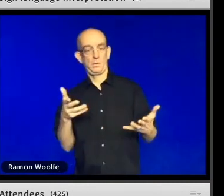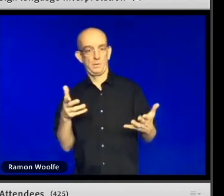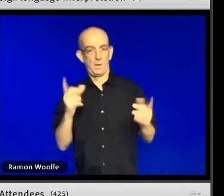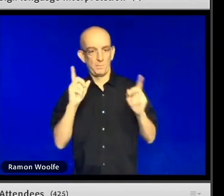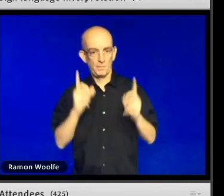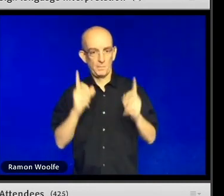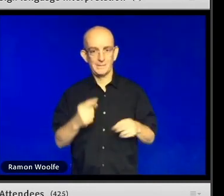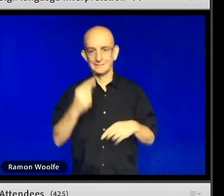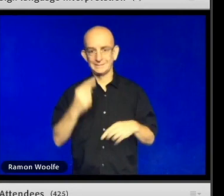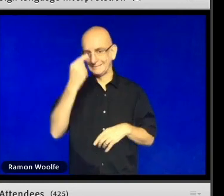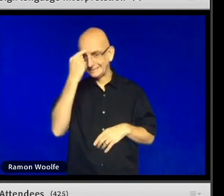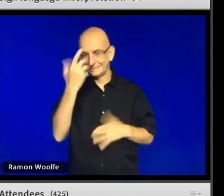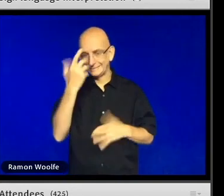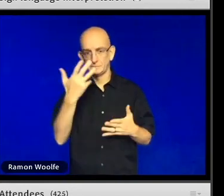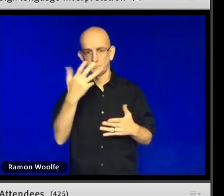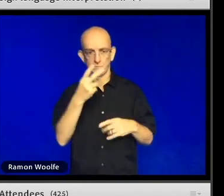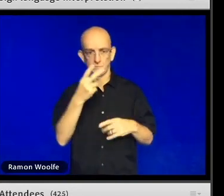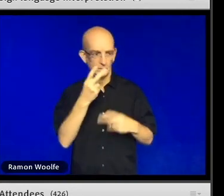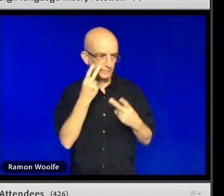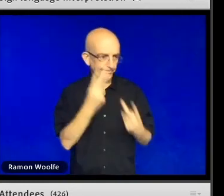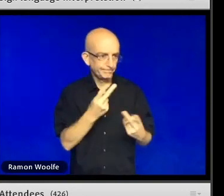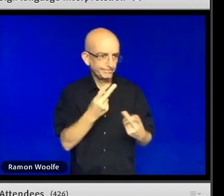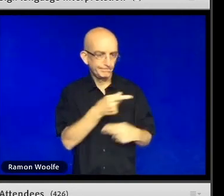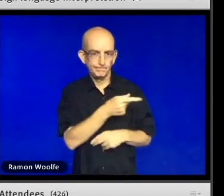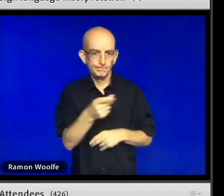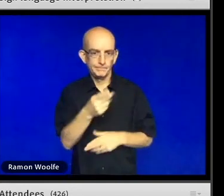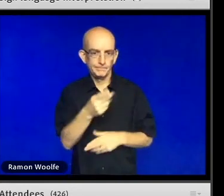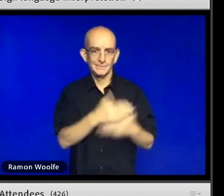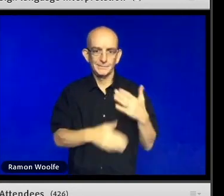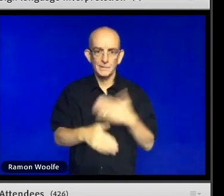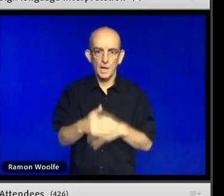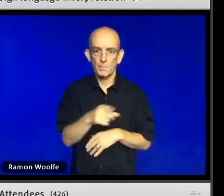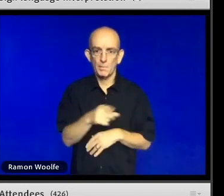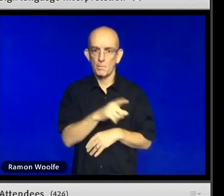we are doing currently is that we have worked with one association of people with speech